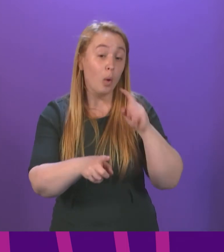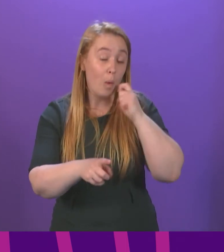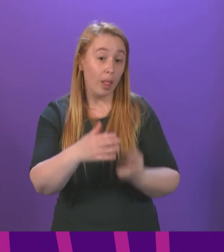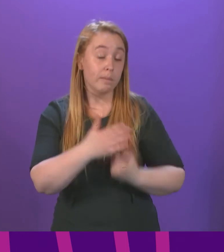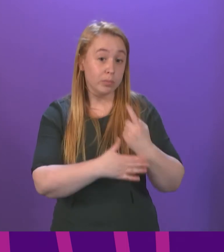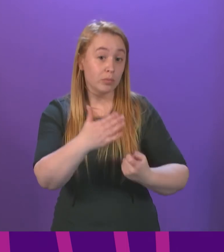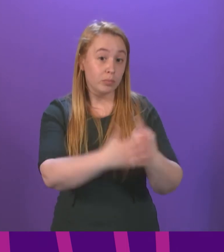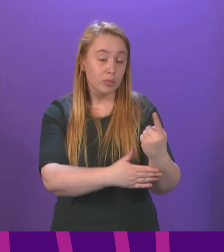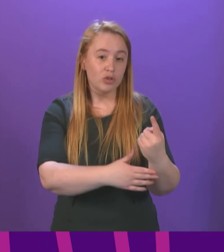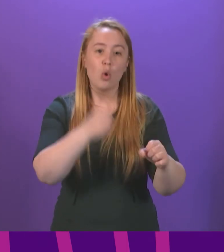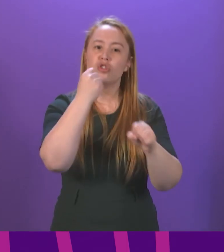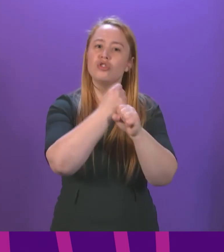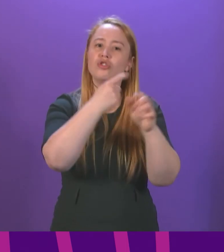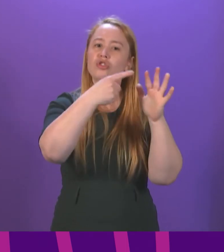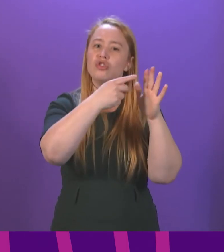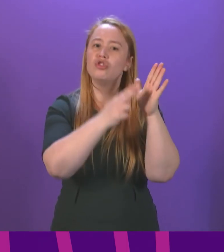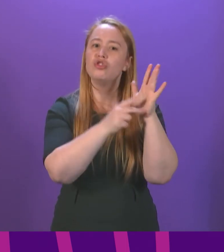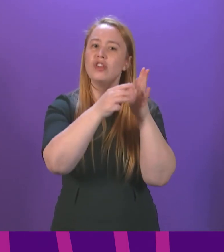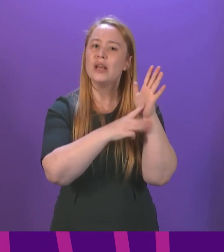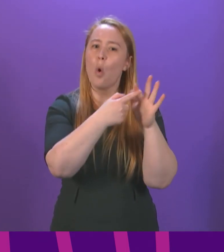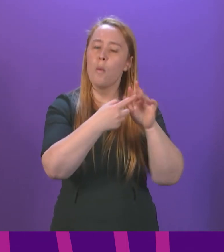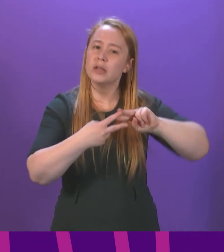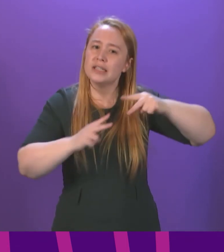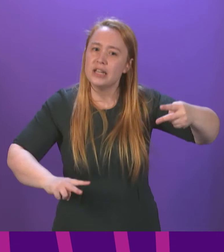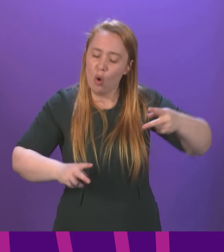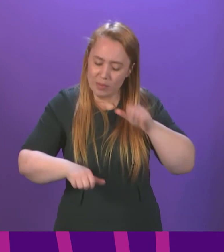genomic sequencing scheme help us to detect new variants?